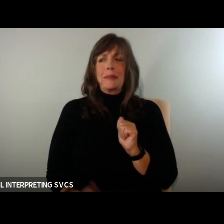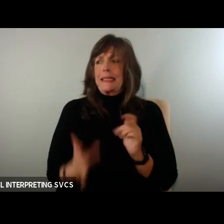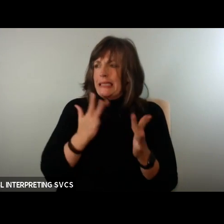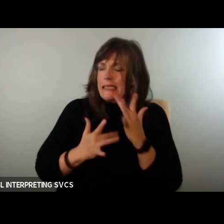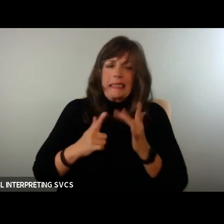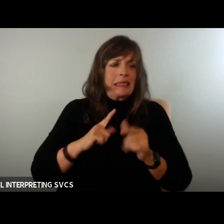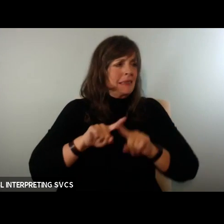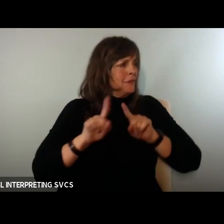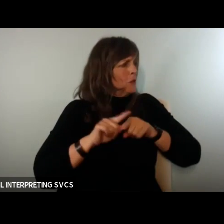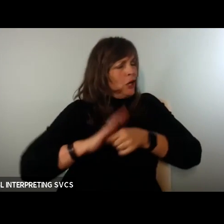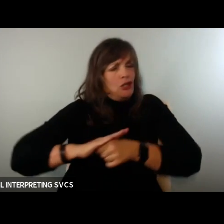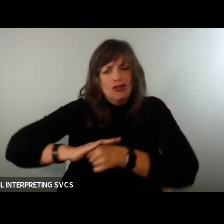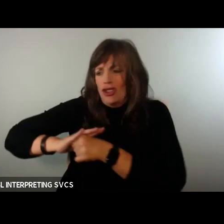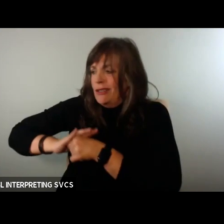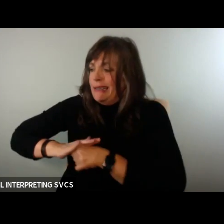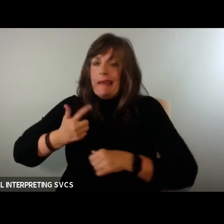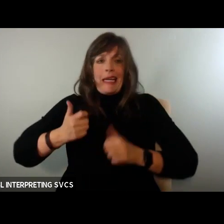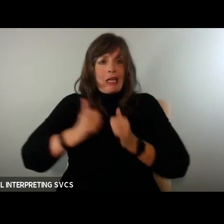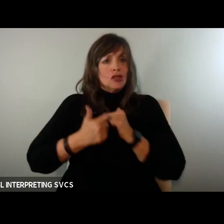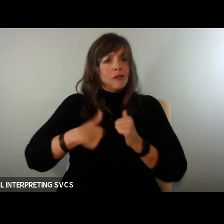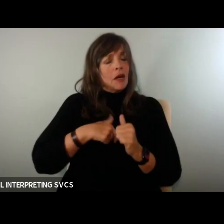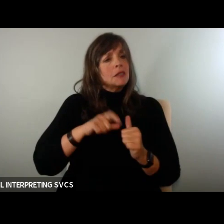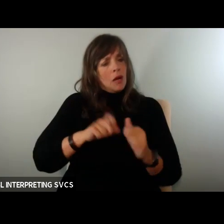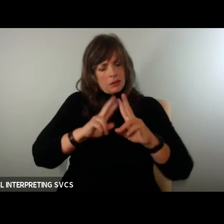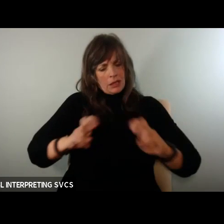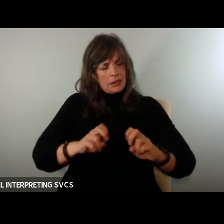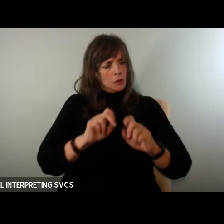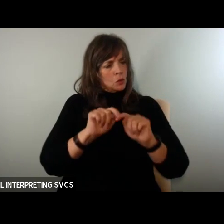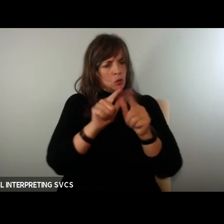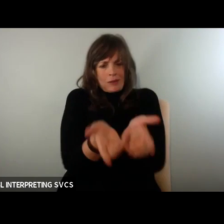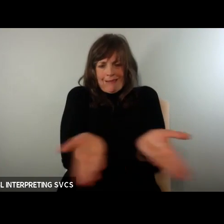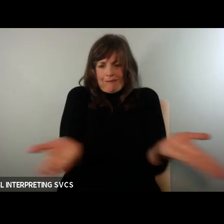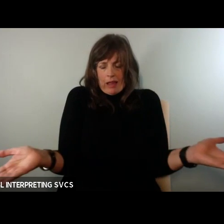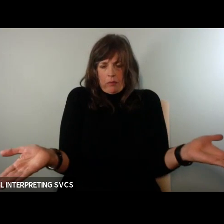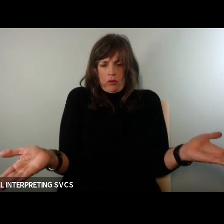it is on each of us to assess the tools available to us and then make our own decisions